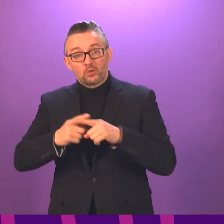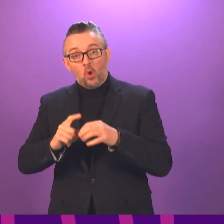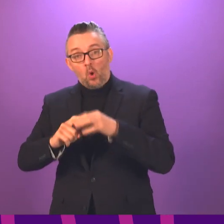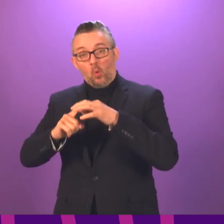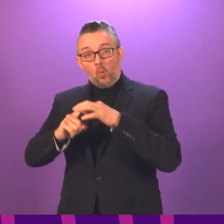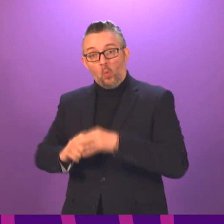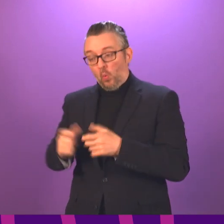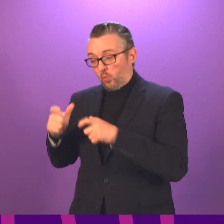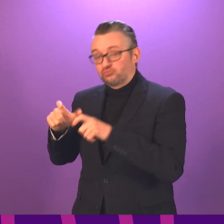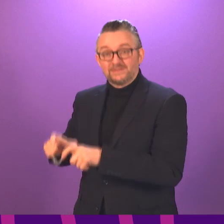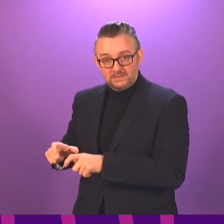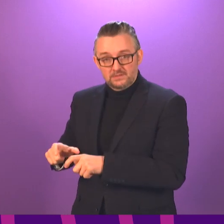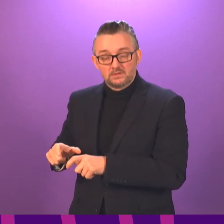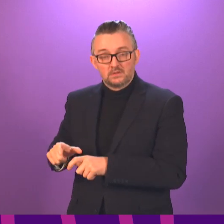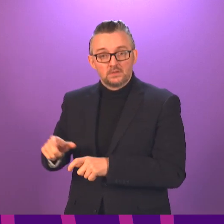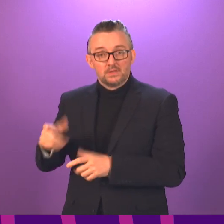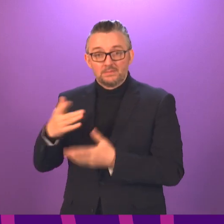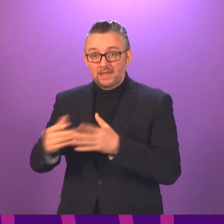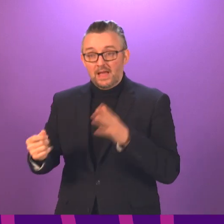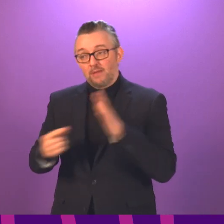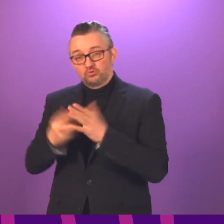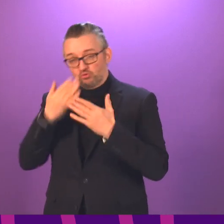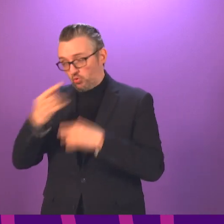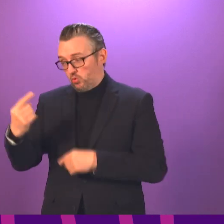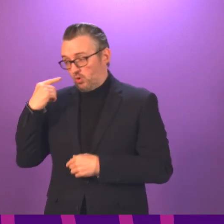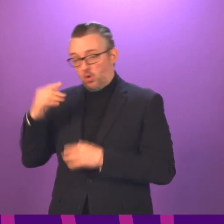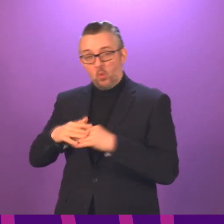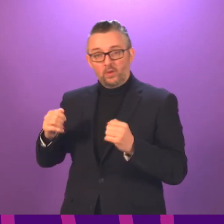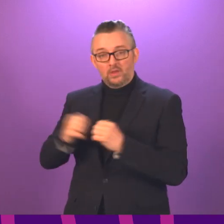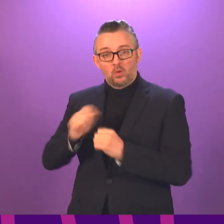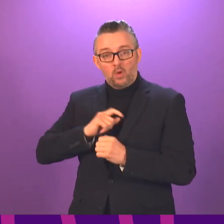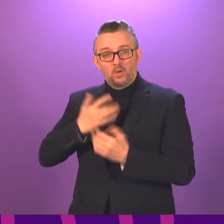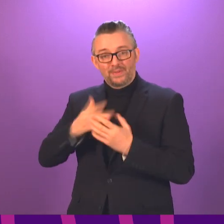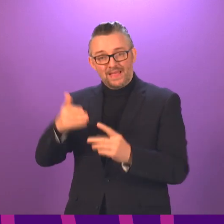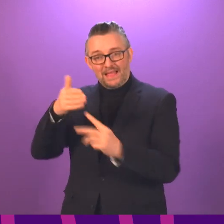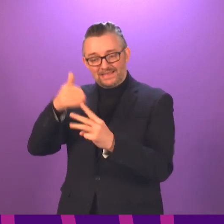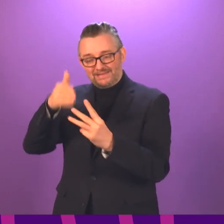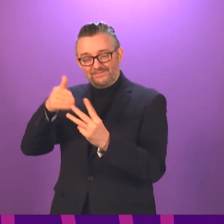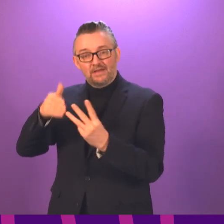was well demonstrated at the weekend, when we identified the first cases in Scotland